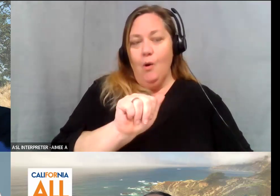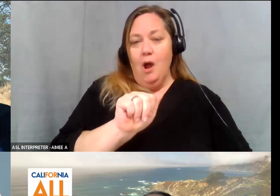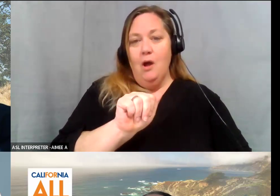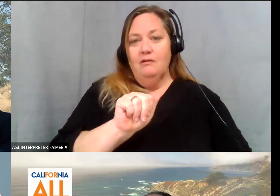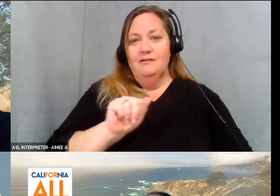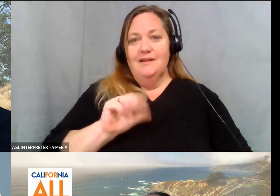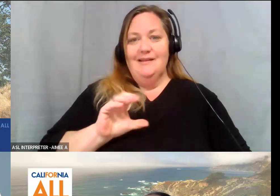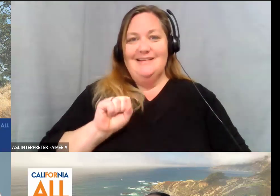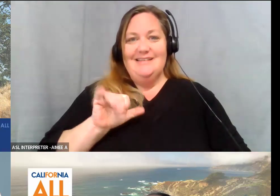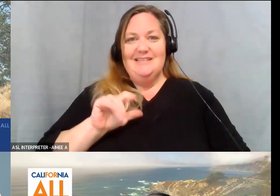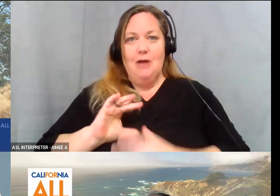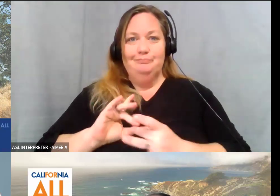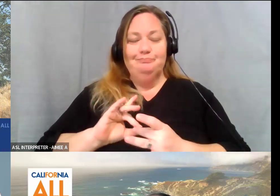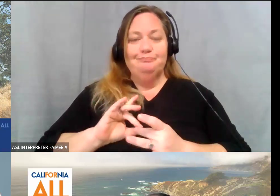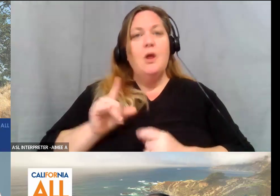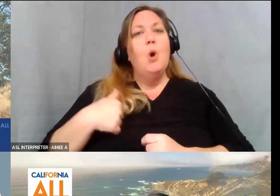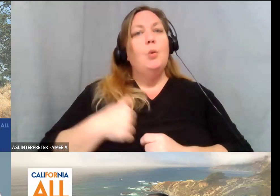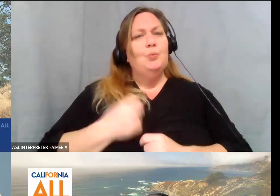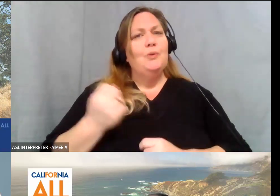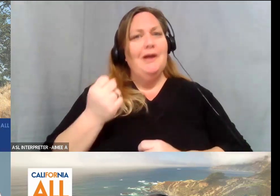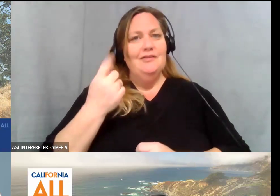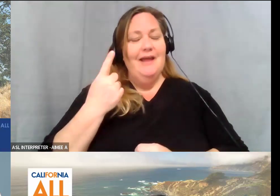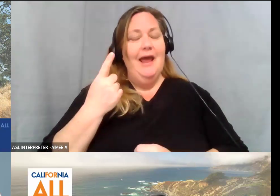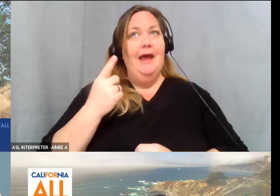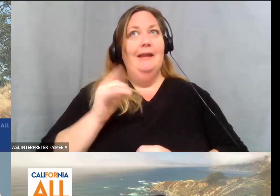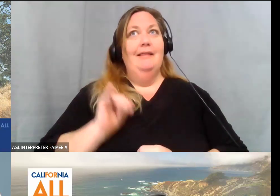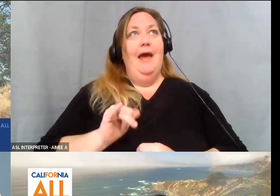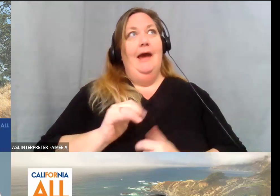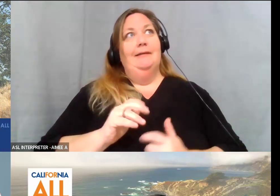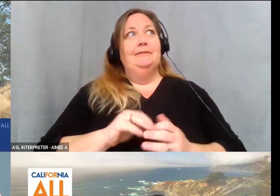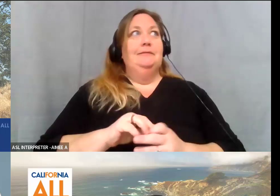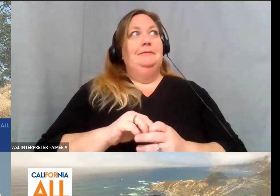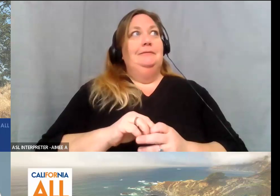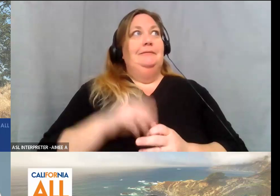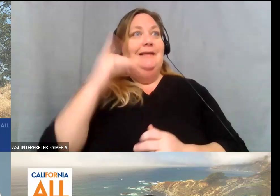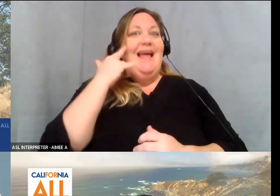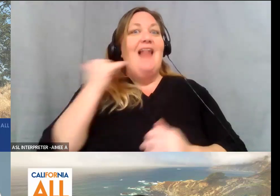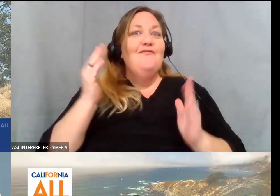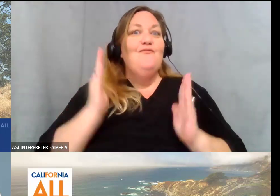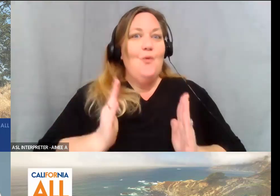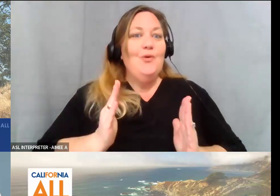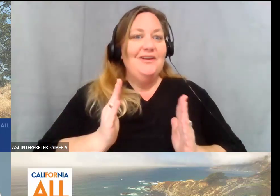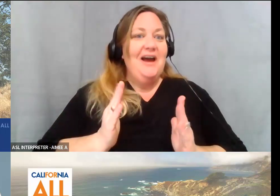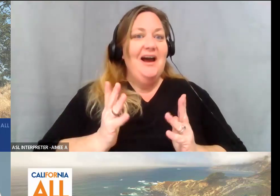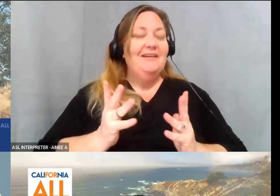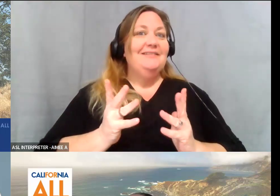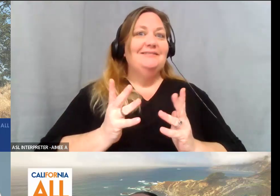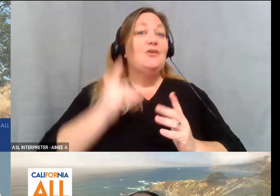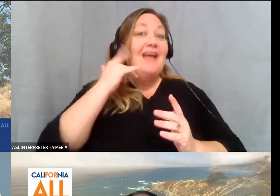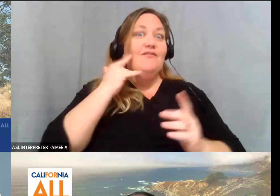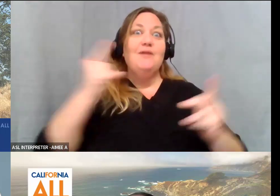we definitely understand that like, you know, California is a big state, and that there's many